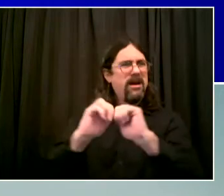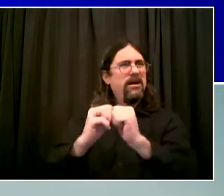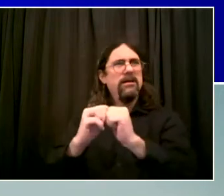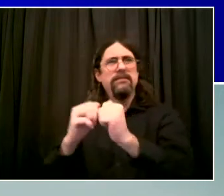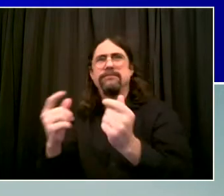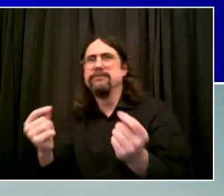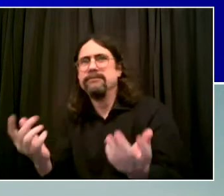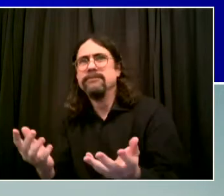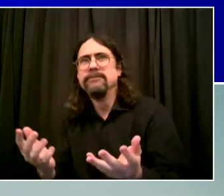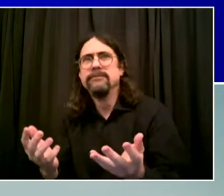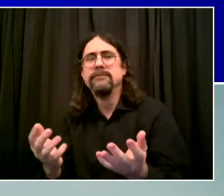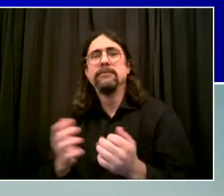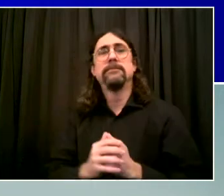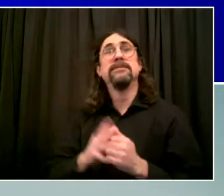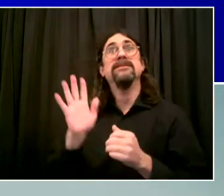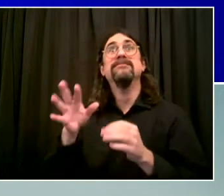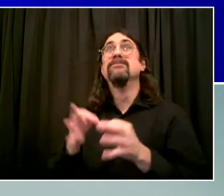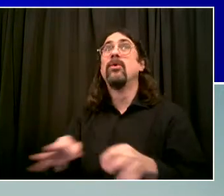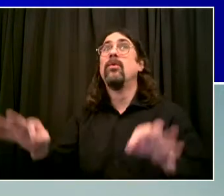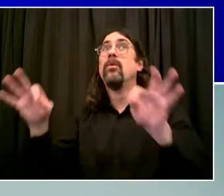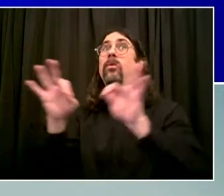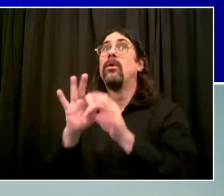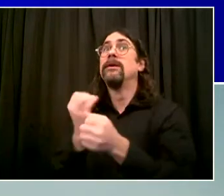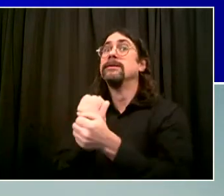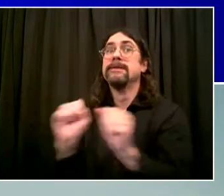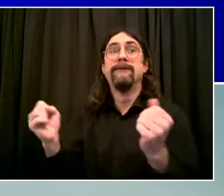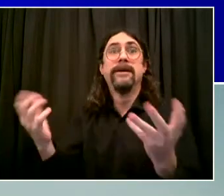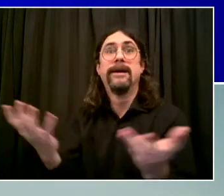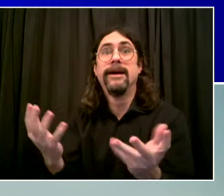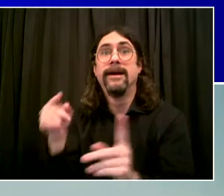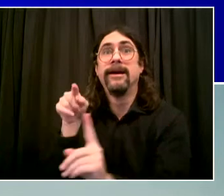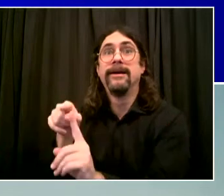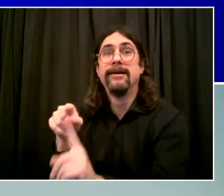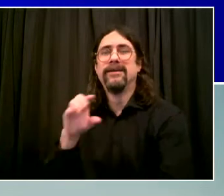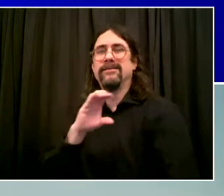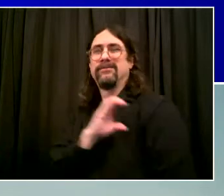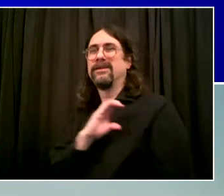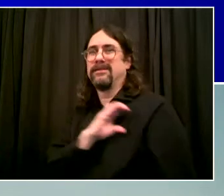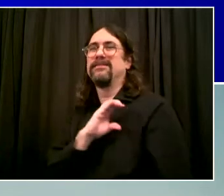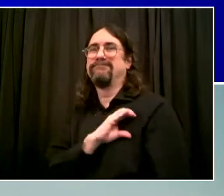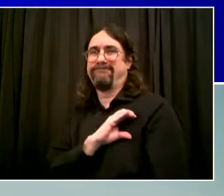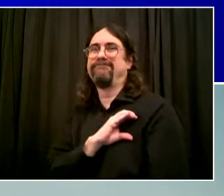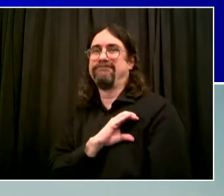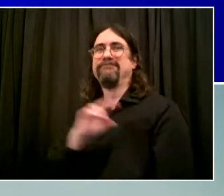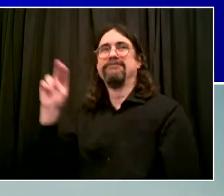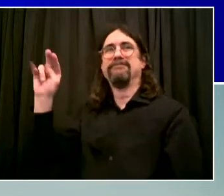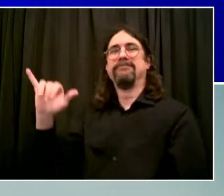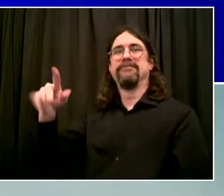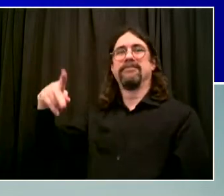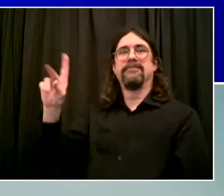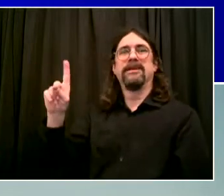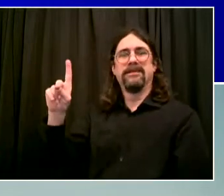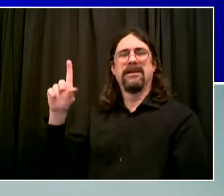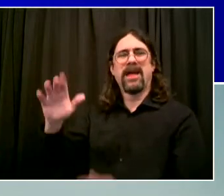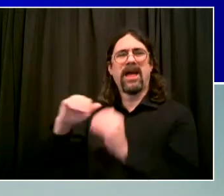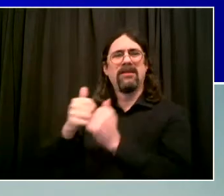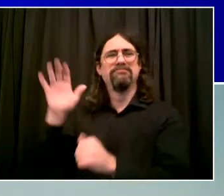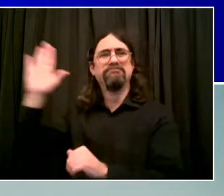COMMUNITY FUFULLY Y PARTICIPATING. IT MEANS